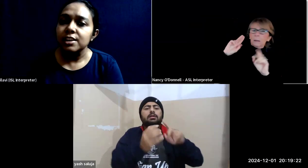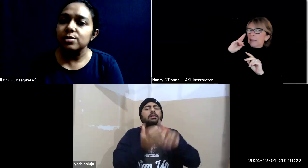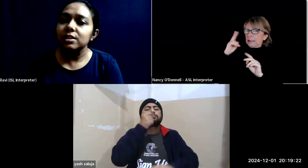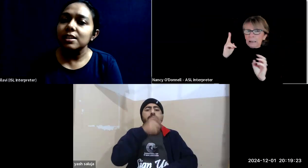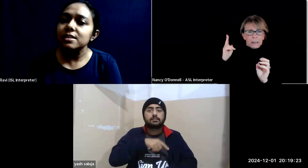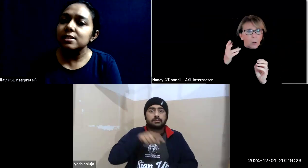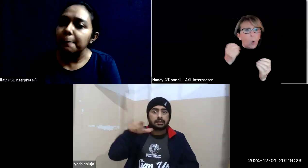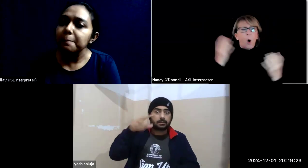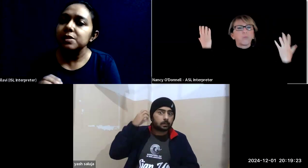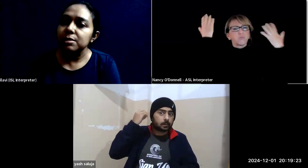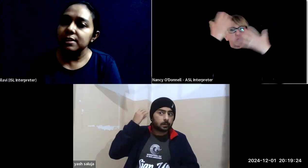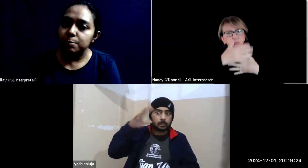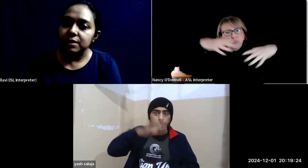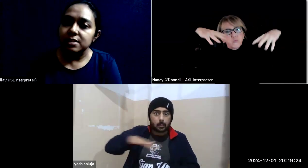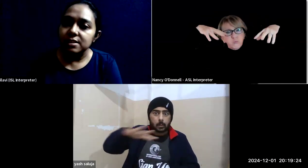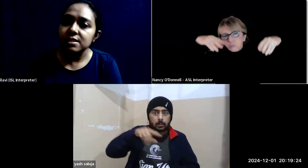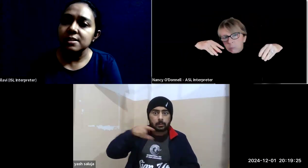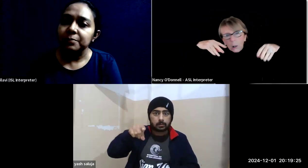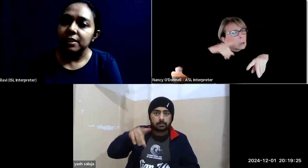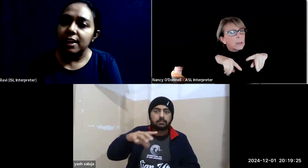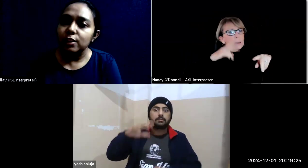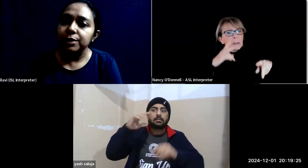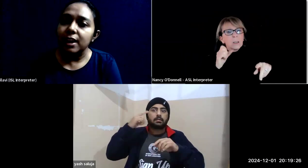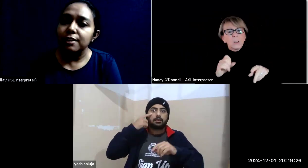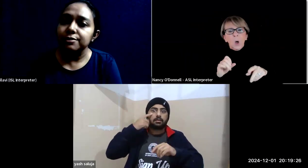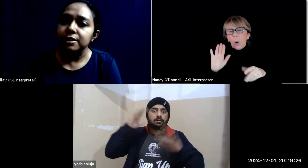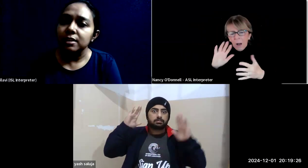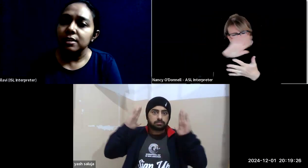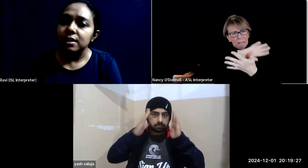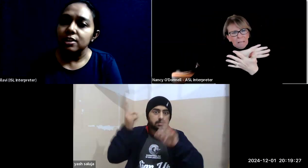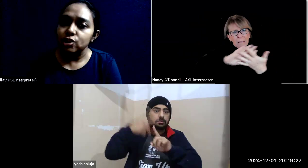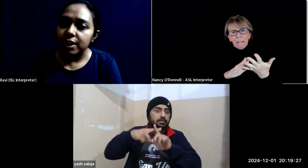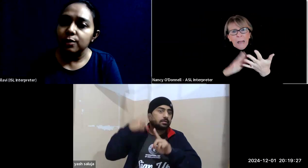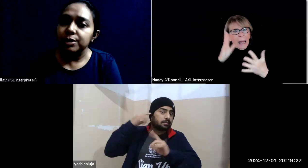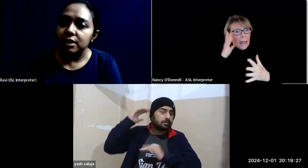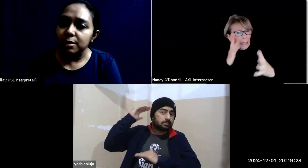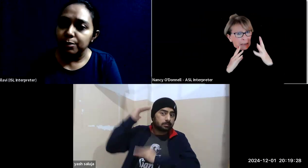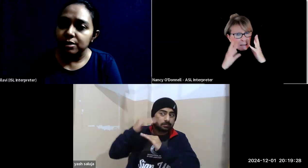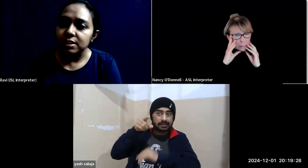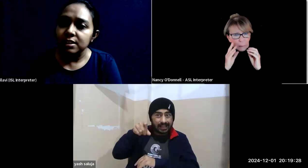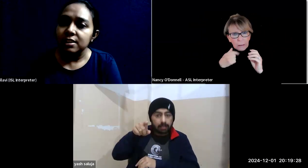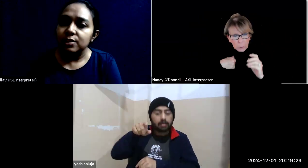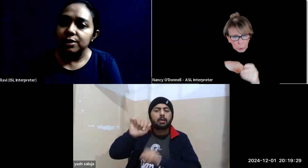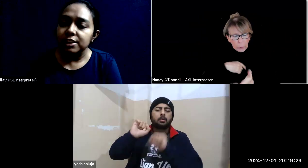So there's some similar experiences that we have shared within our community.